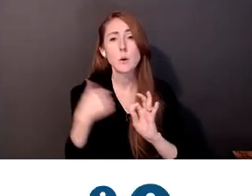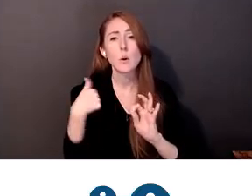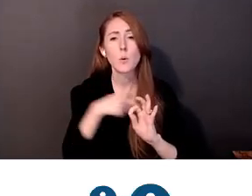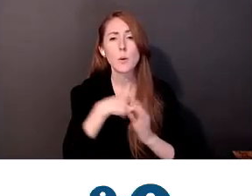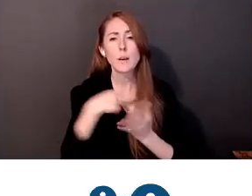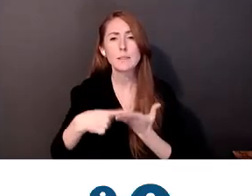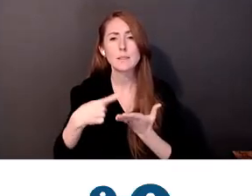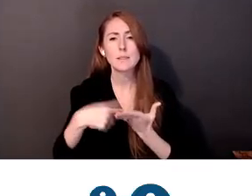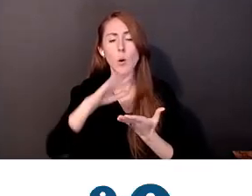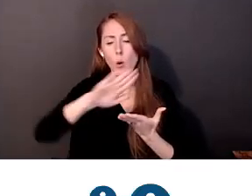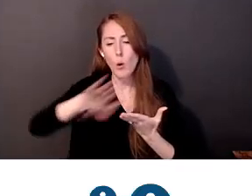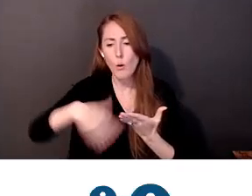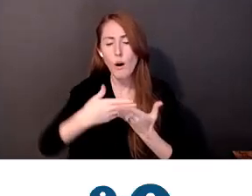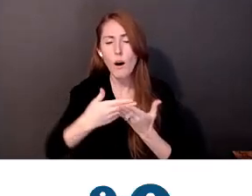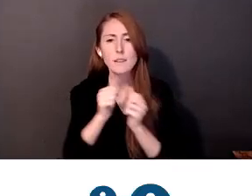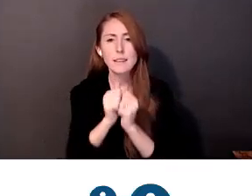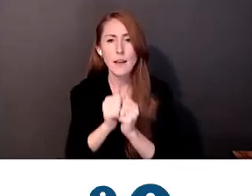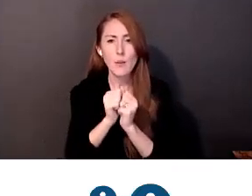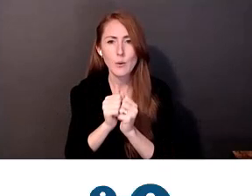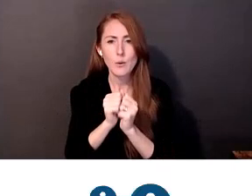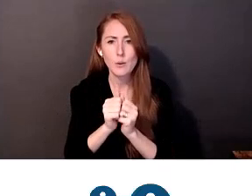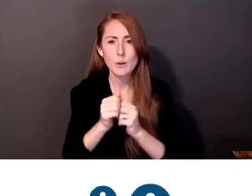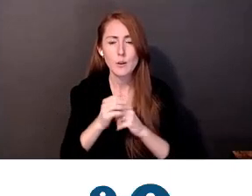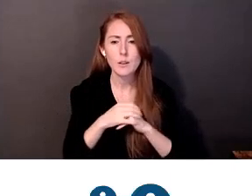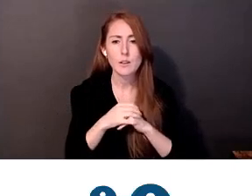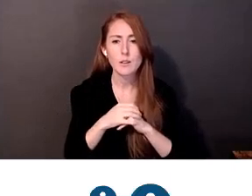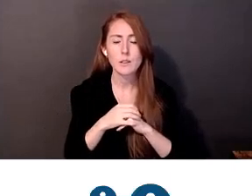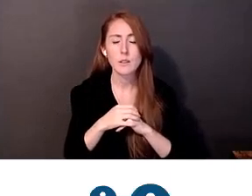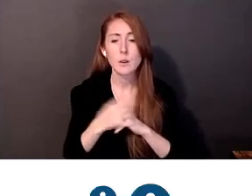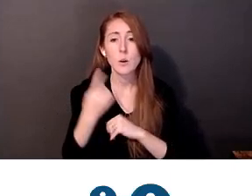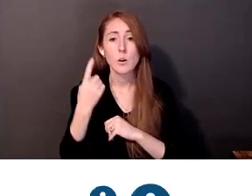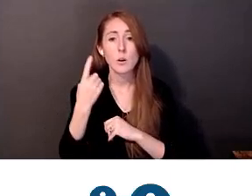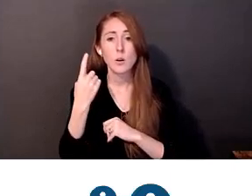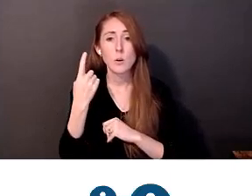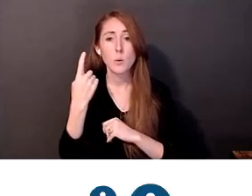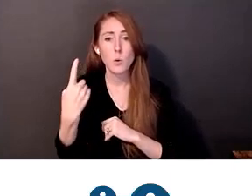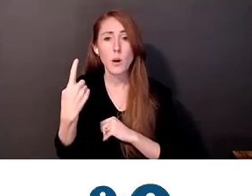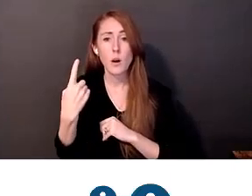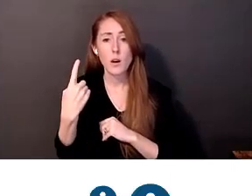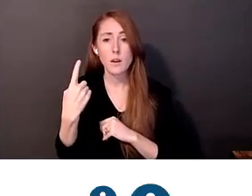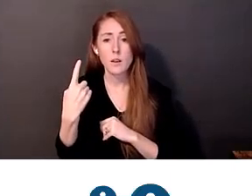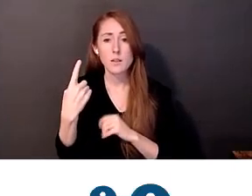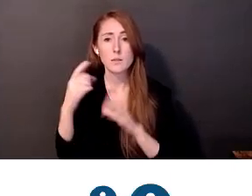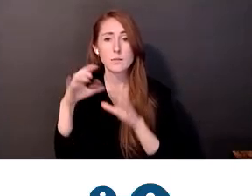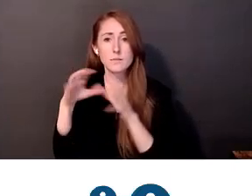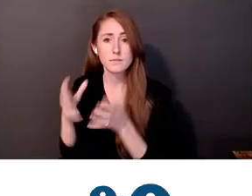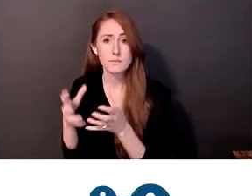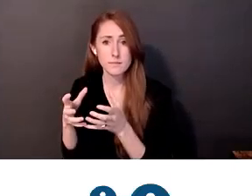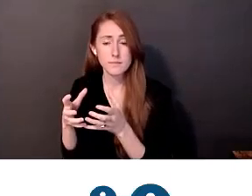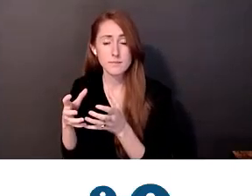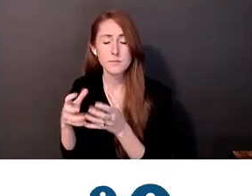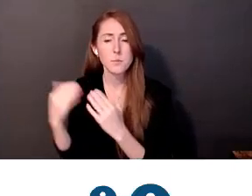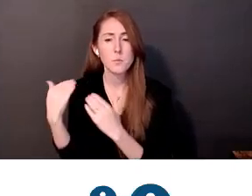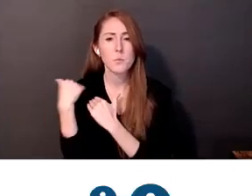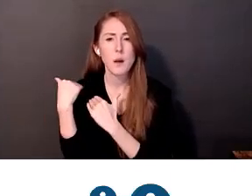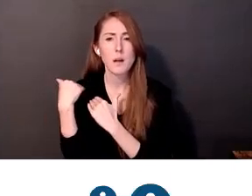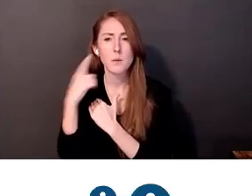And we also had one committee that was responsible for knowledge translation